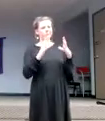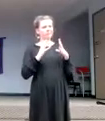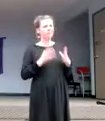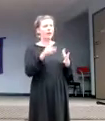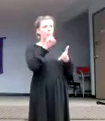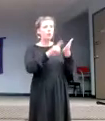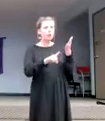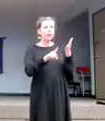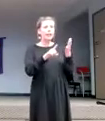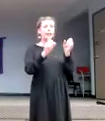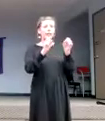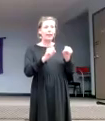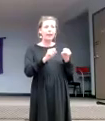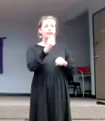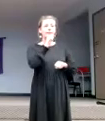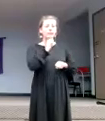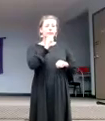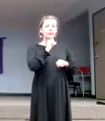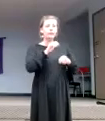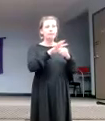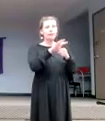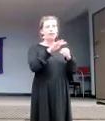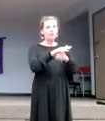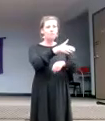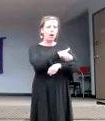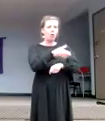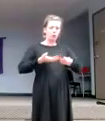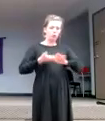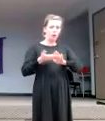if the panel has capacity, which is probably what you're specifically after. And in those